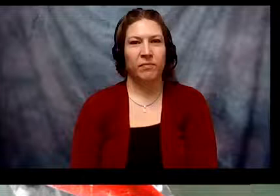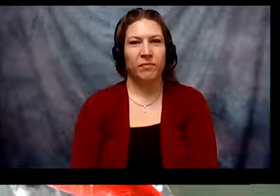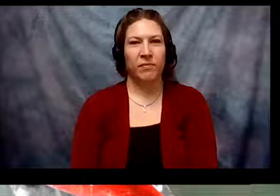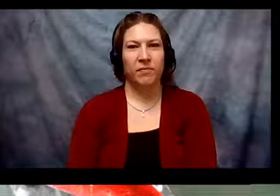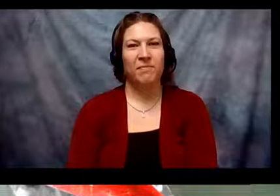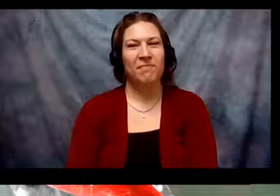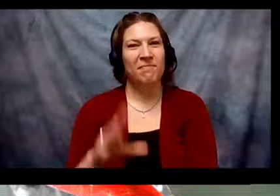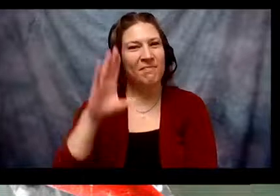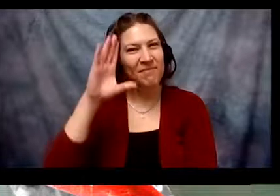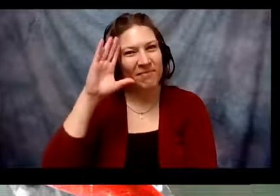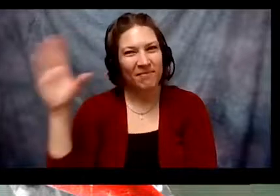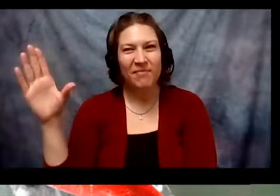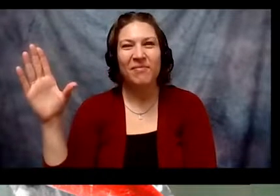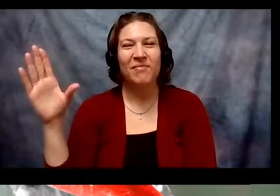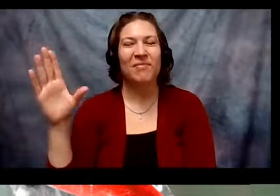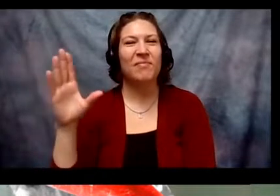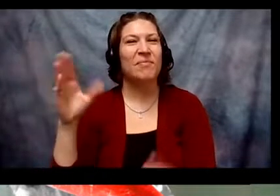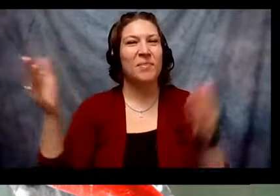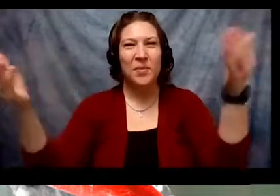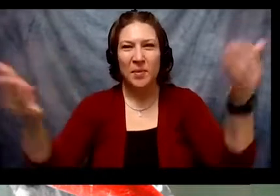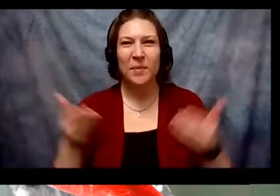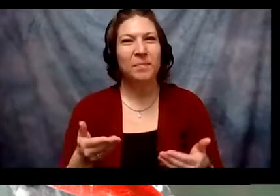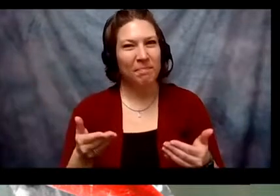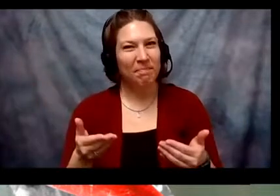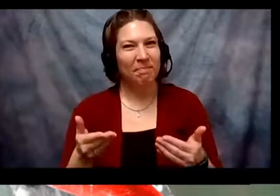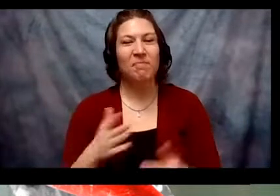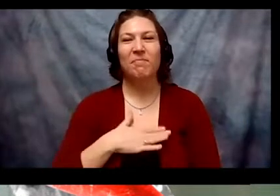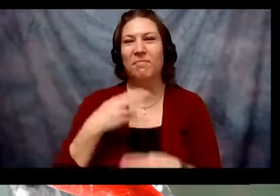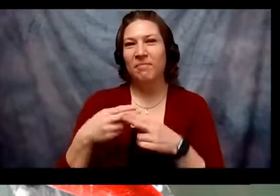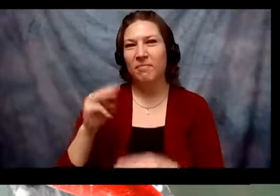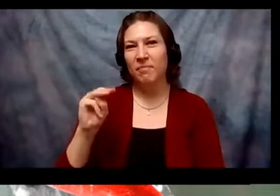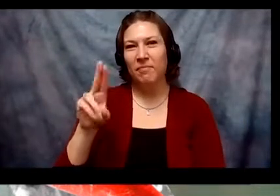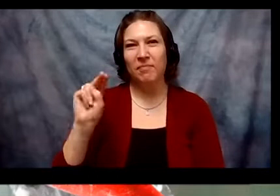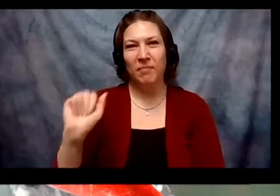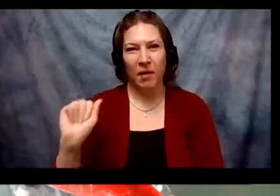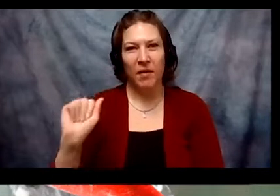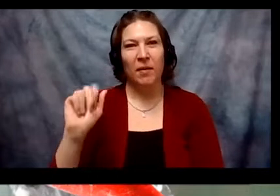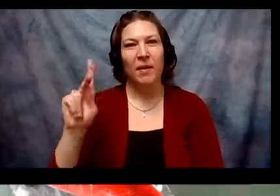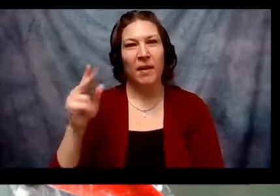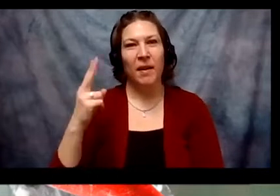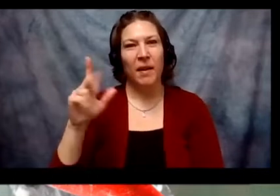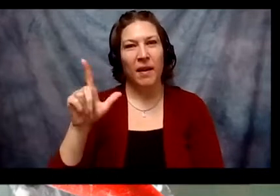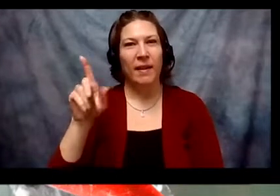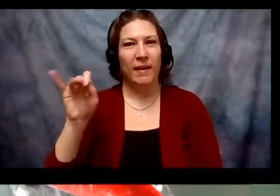Hi Everyone! Welcome. My name is Muna Khalif and I am one of your facilitators